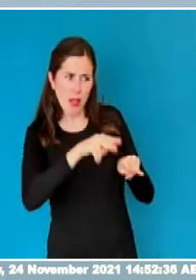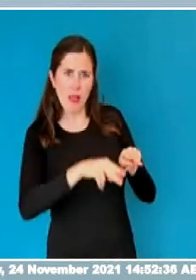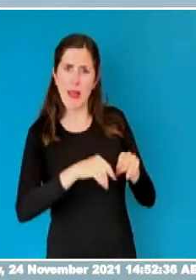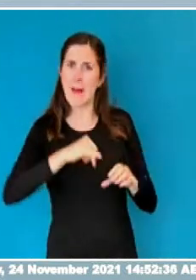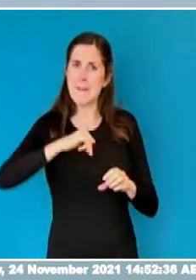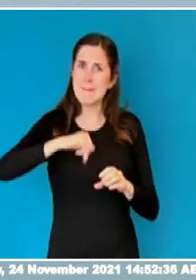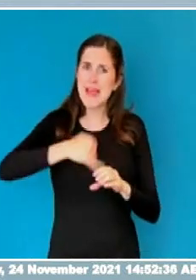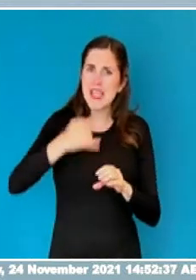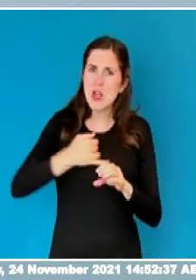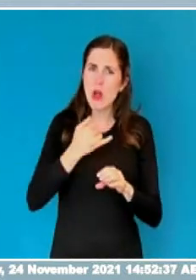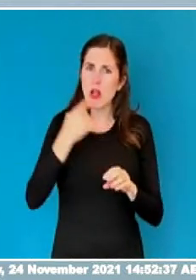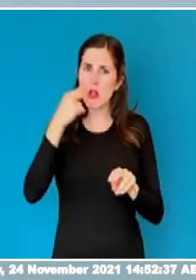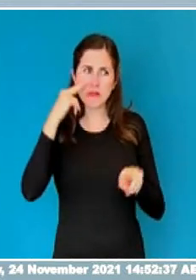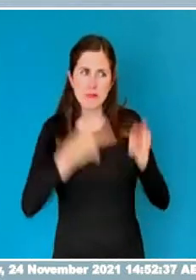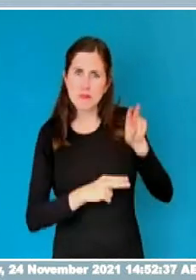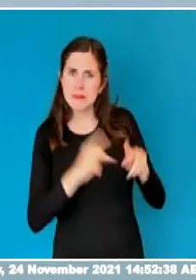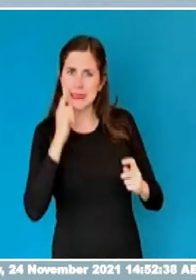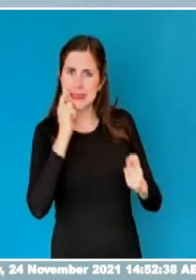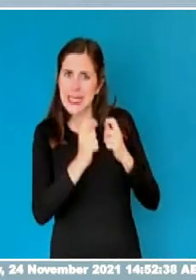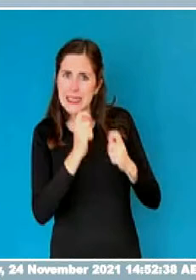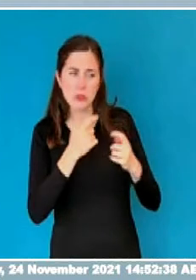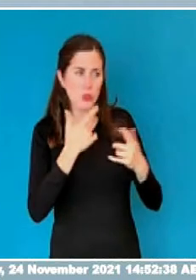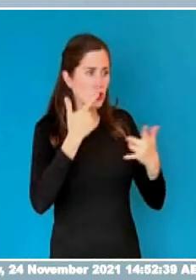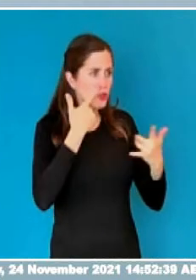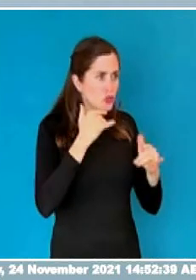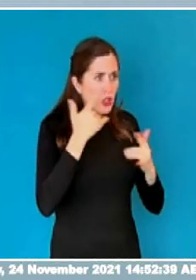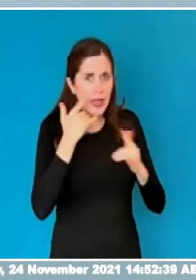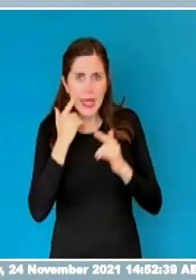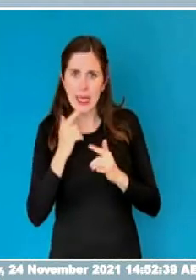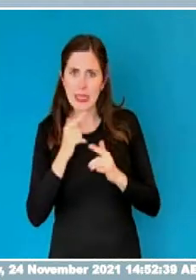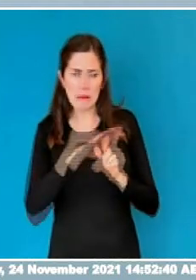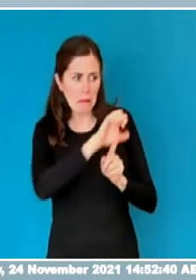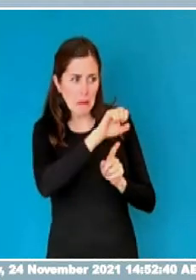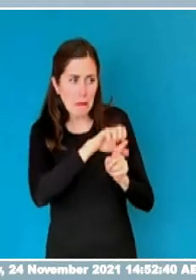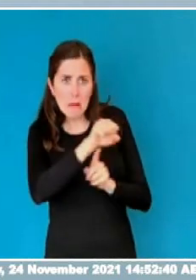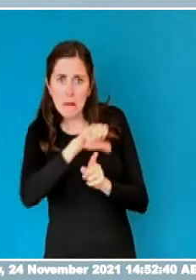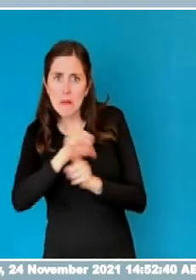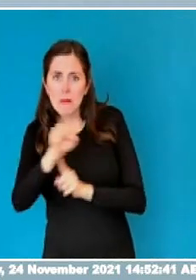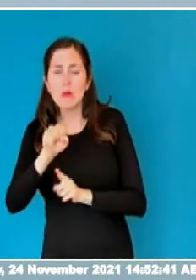opportunity there to reveal things that may need adjustments. So there are opportunities.